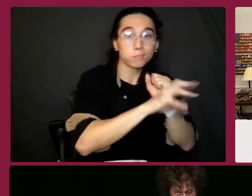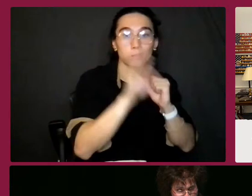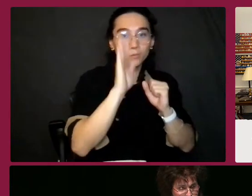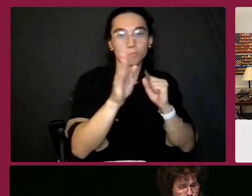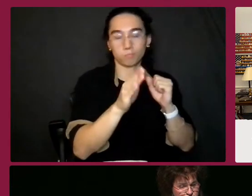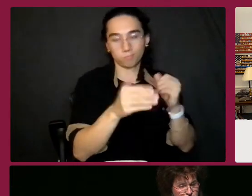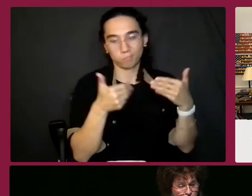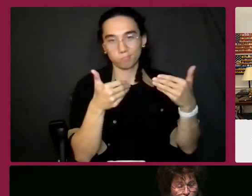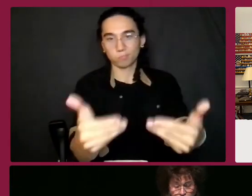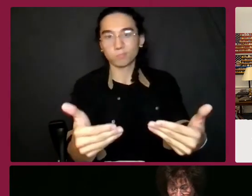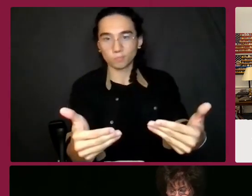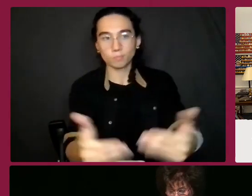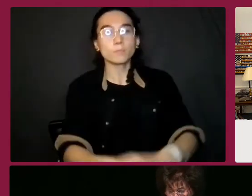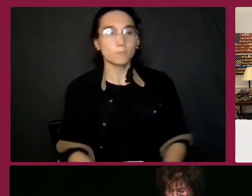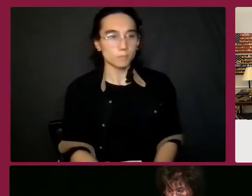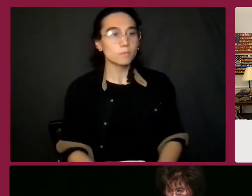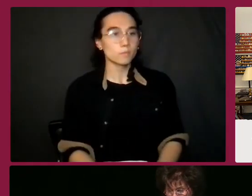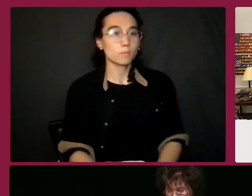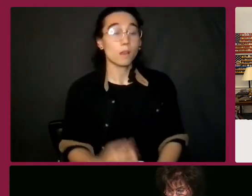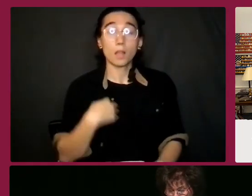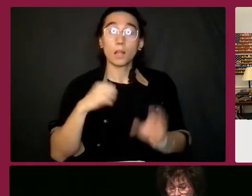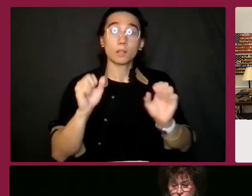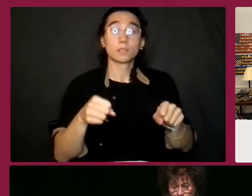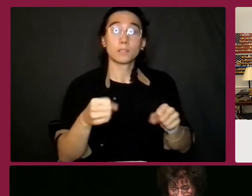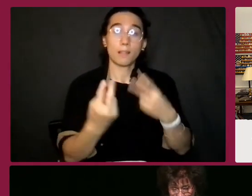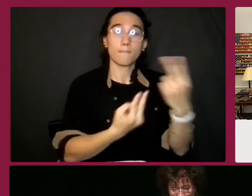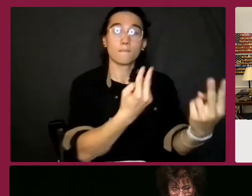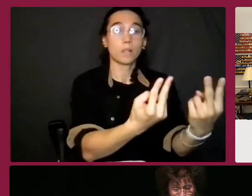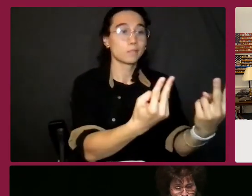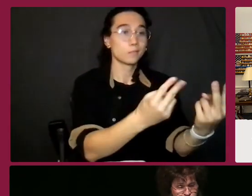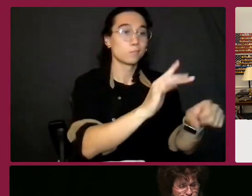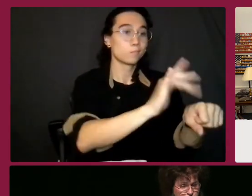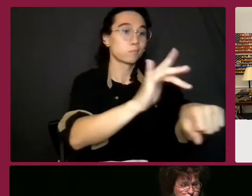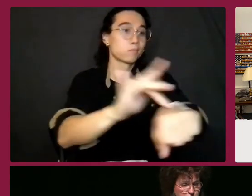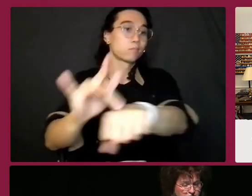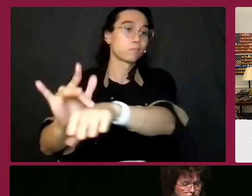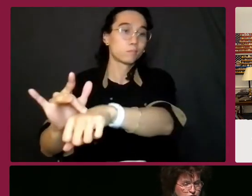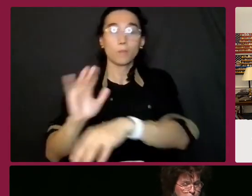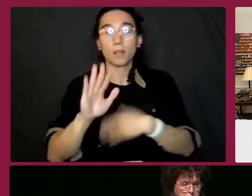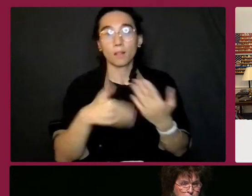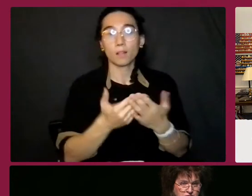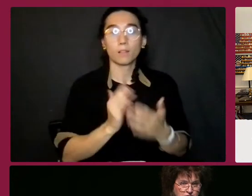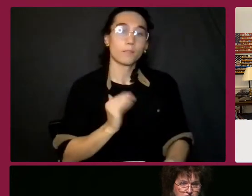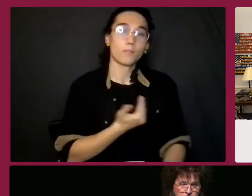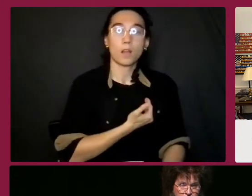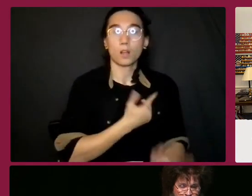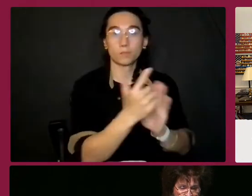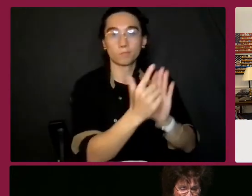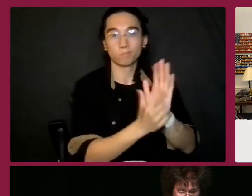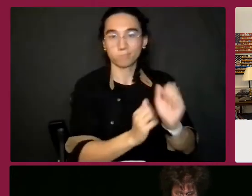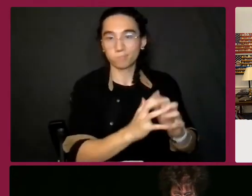Um, I was able to visit all of our, uh, legislators, both senators for California. I met with their education advisors.